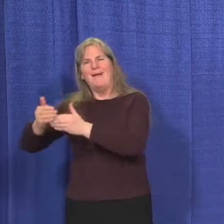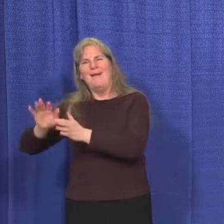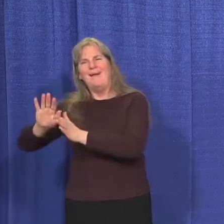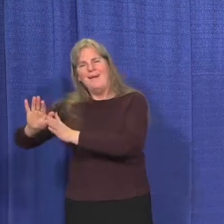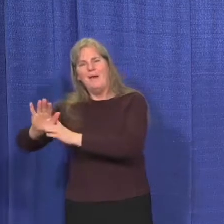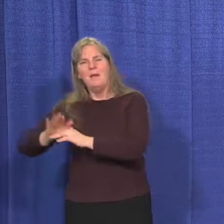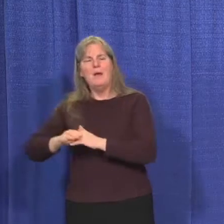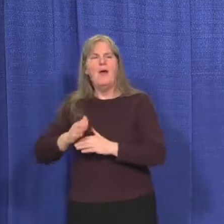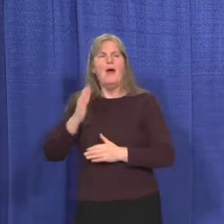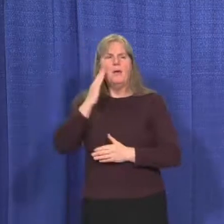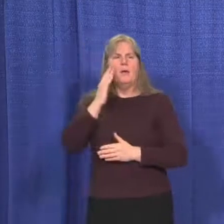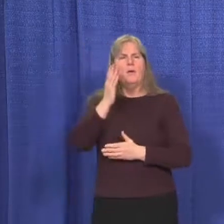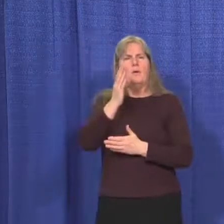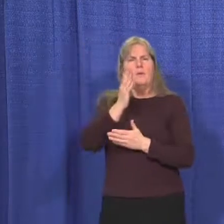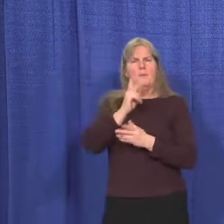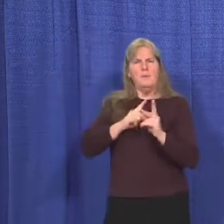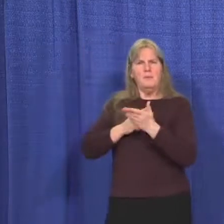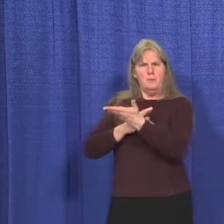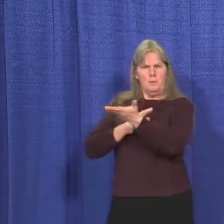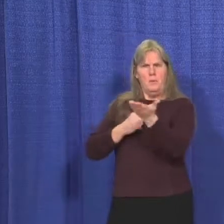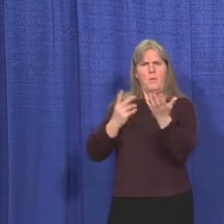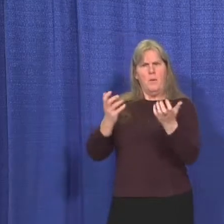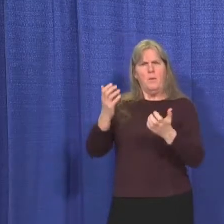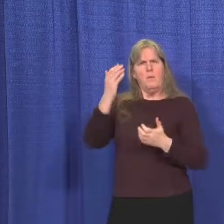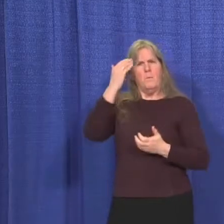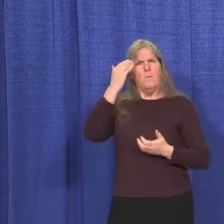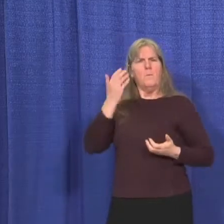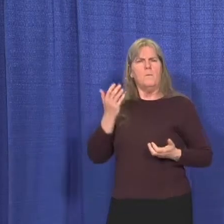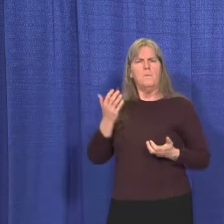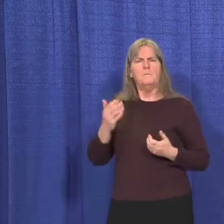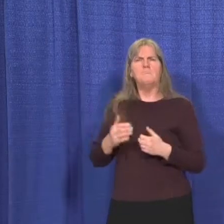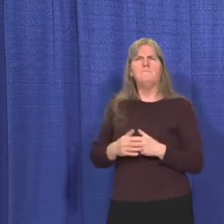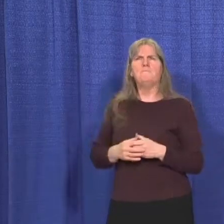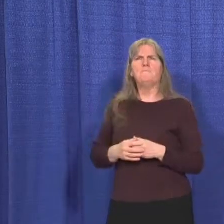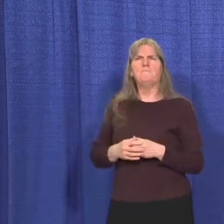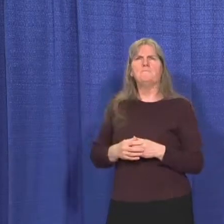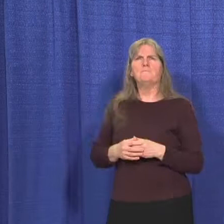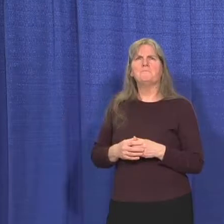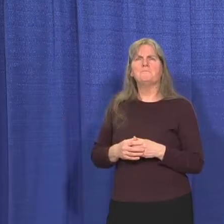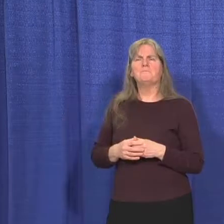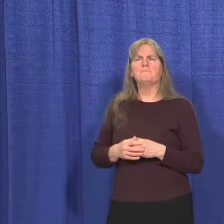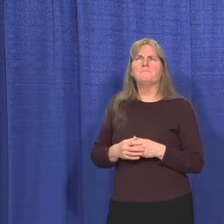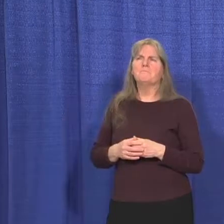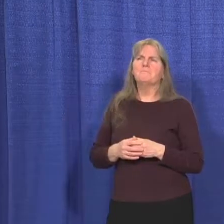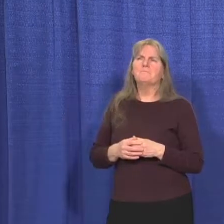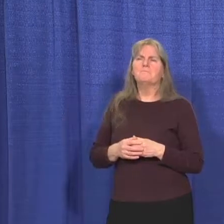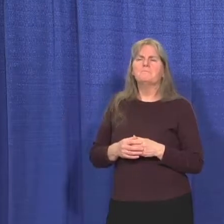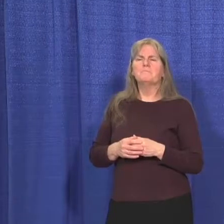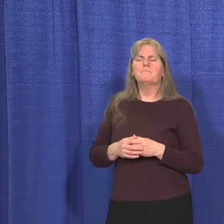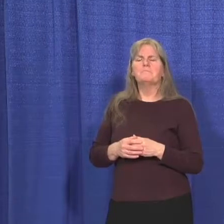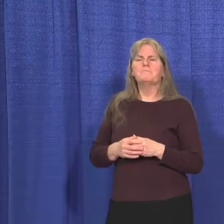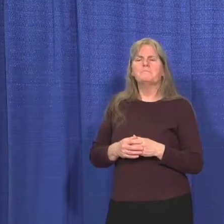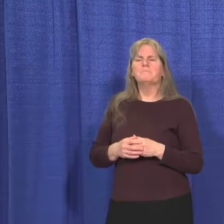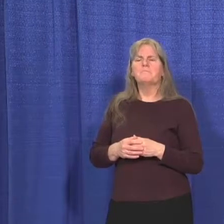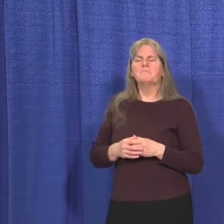I think people want to know...